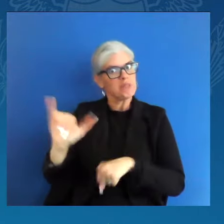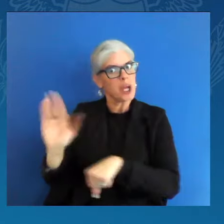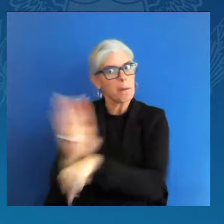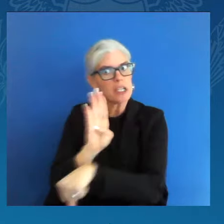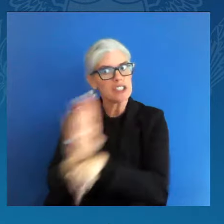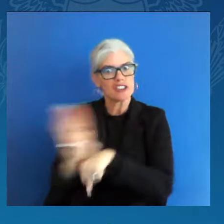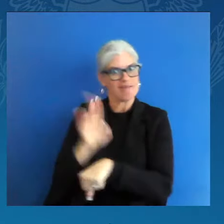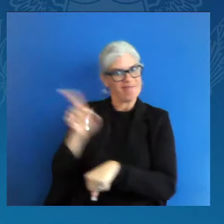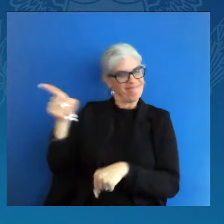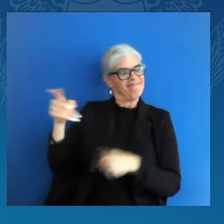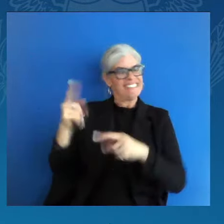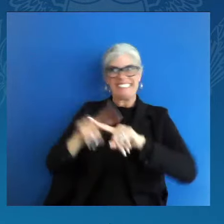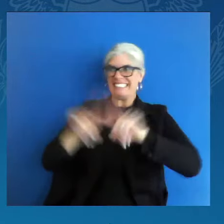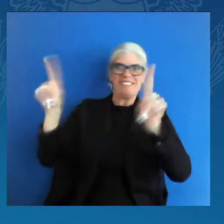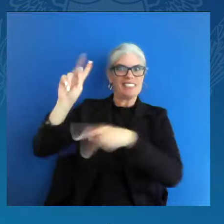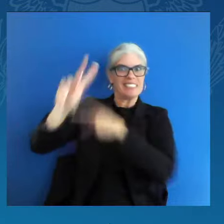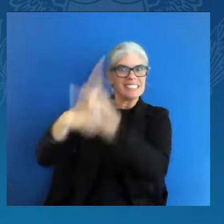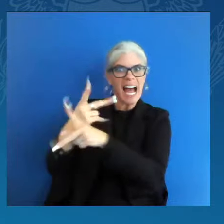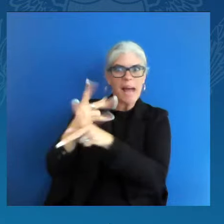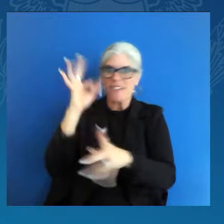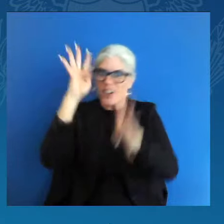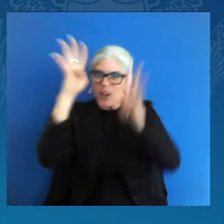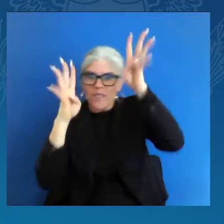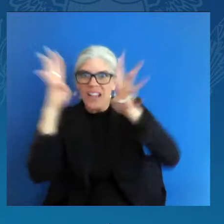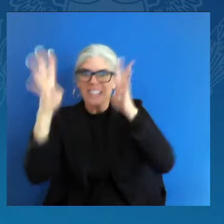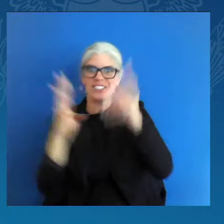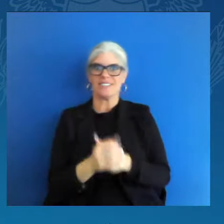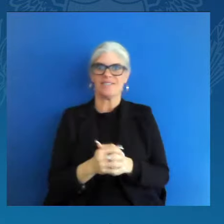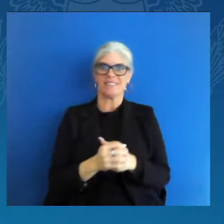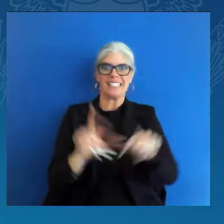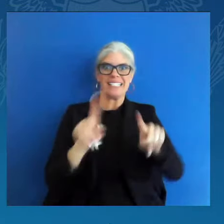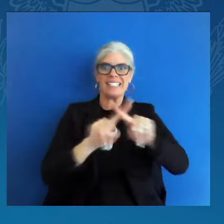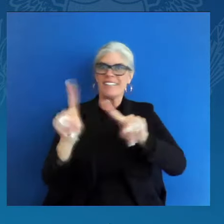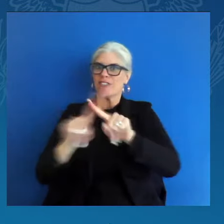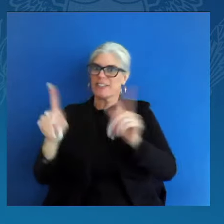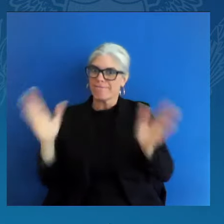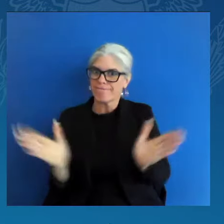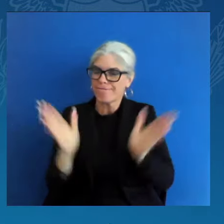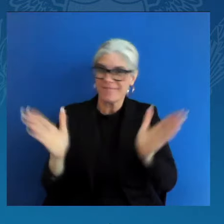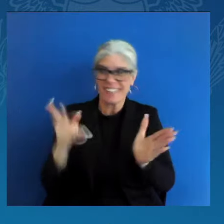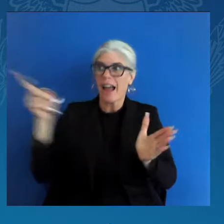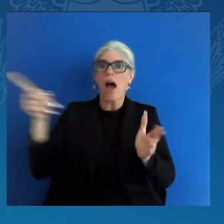And these authorities will help ensure the U.S. remains a global leader in aerospace safety and interoperability.